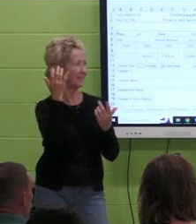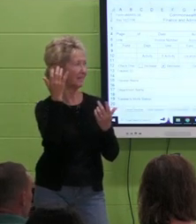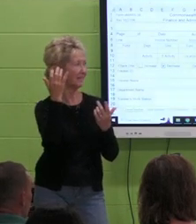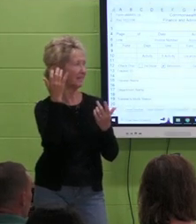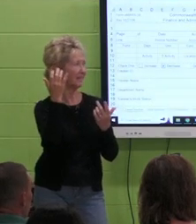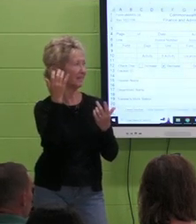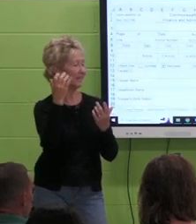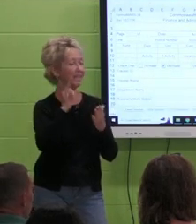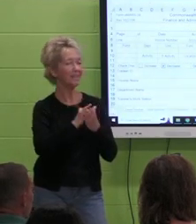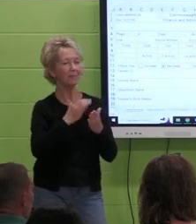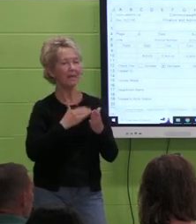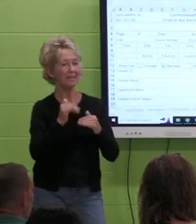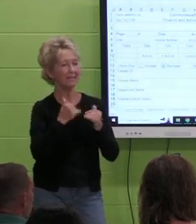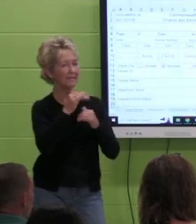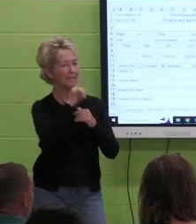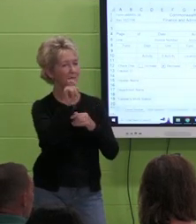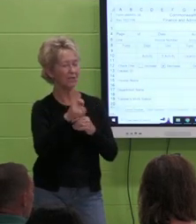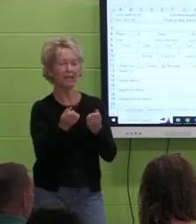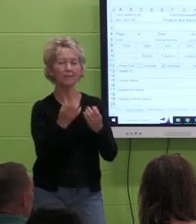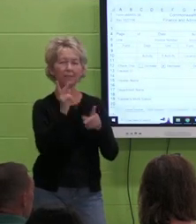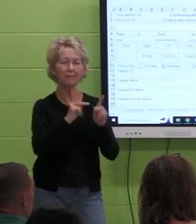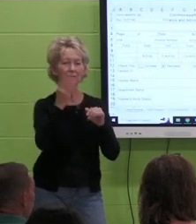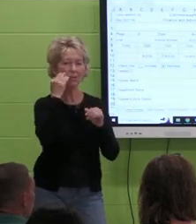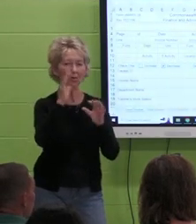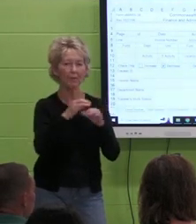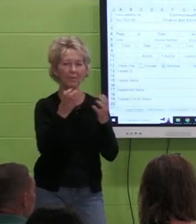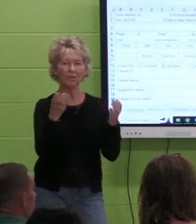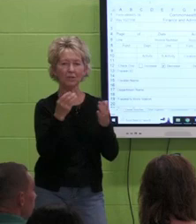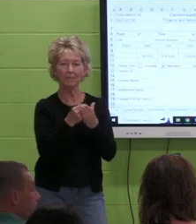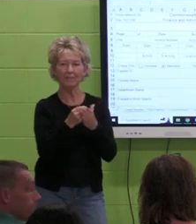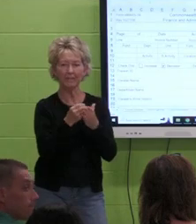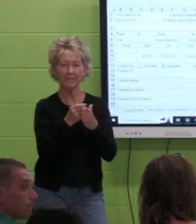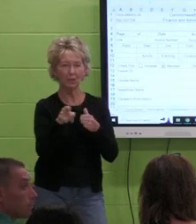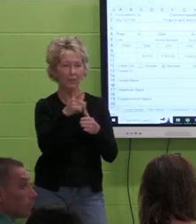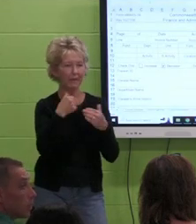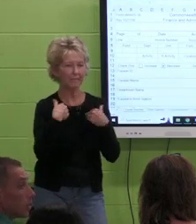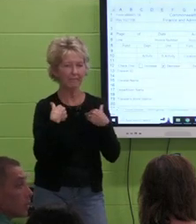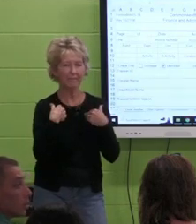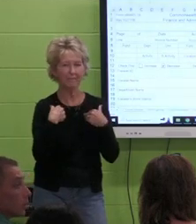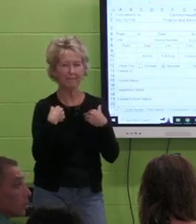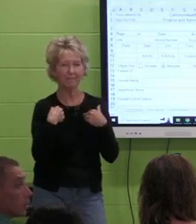question how many people knew how many people knows how much money they have